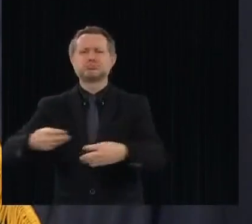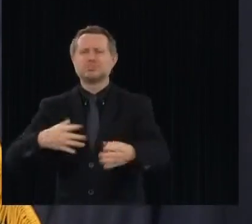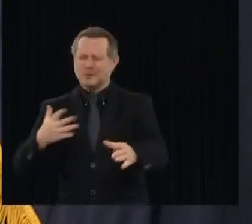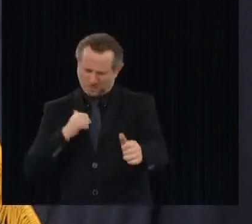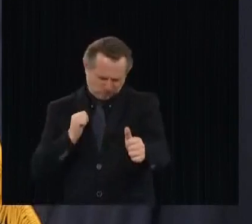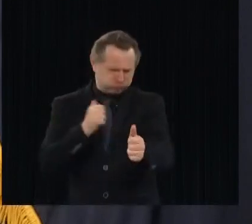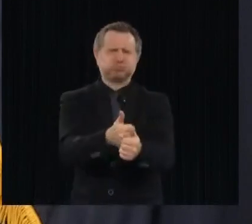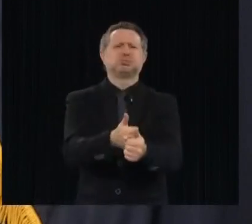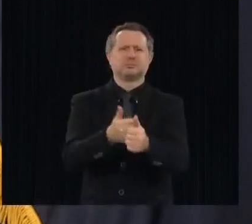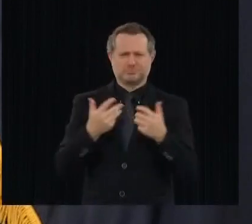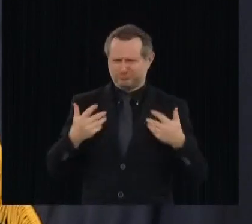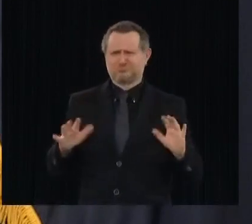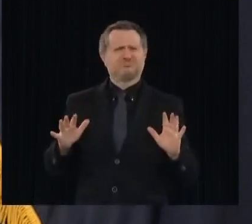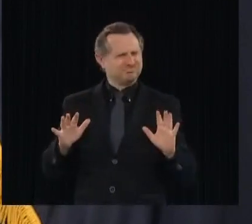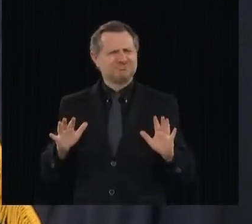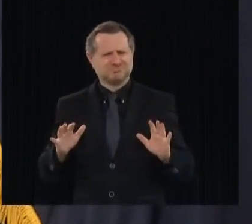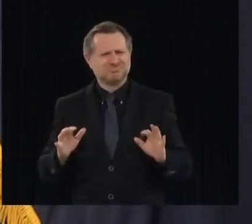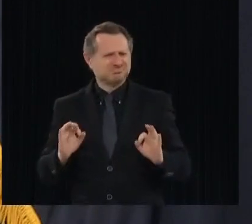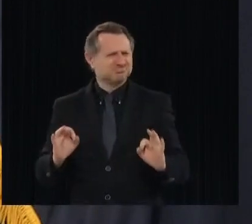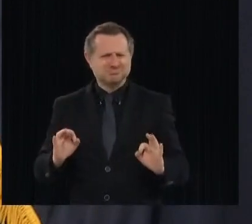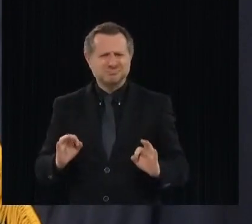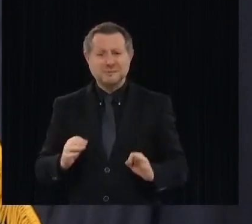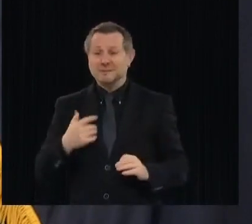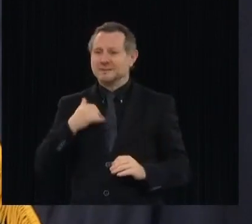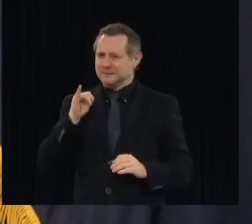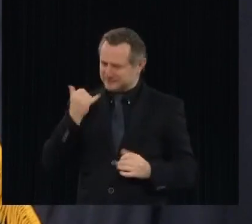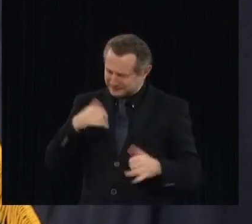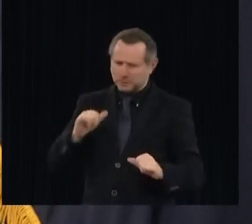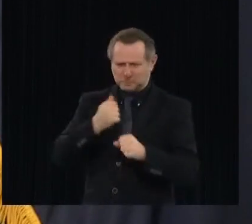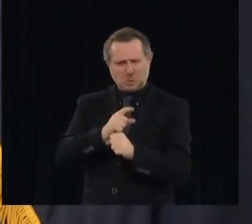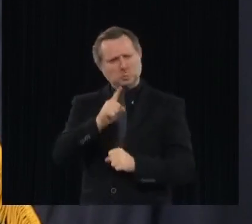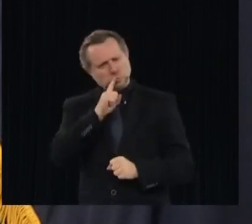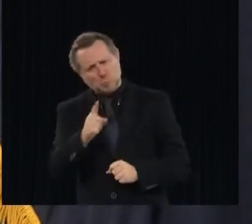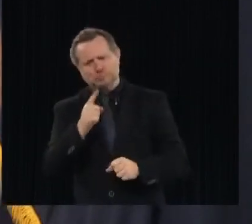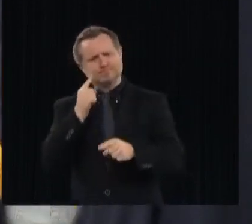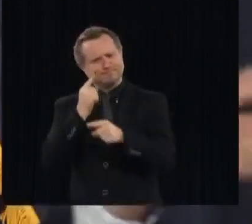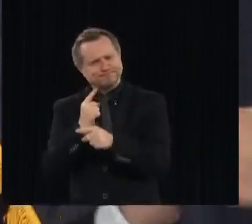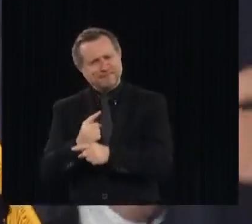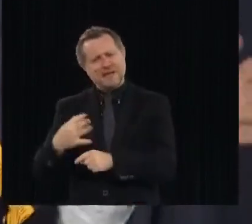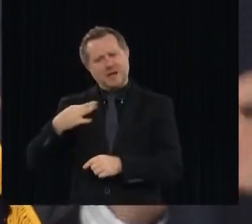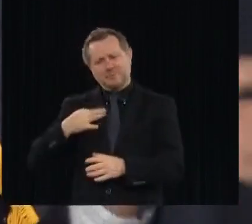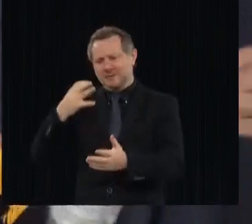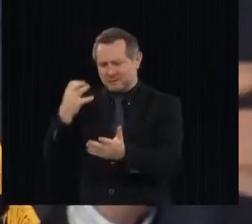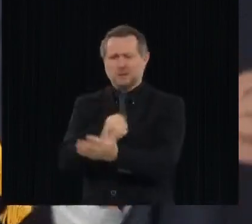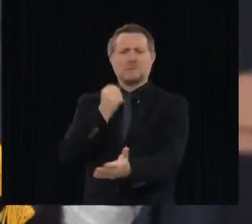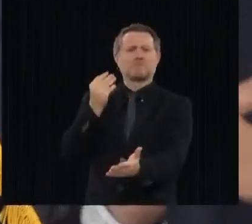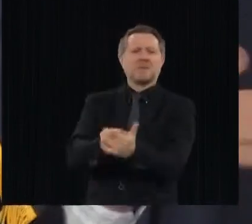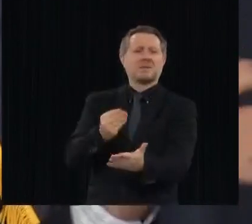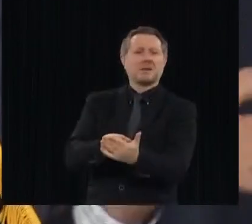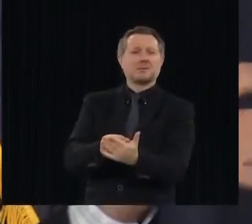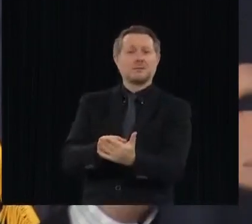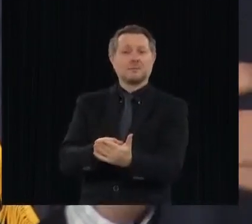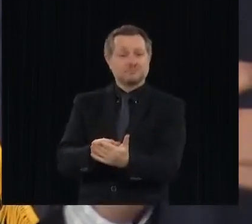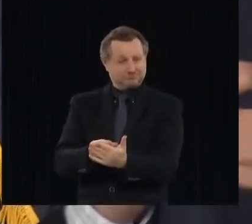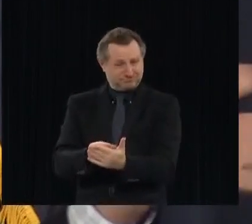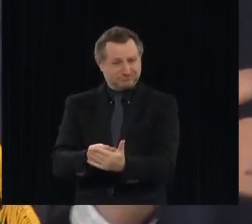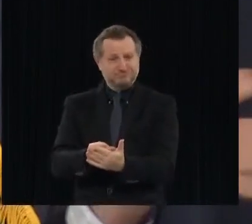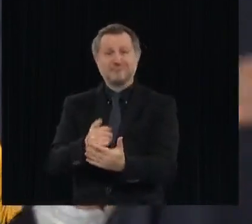HOW MANY CLAIMS WE HAVE PROCESSED AND HOW FAST WE HAVE PROCESSED THEM. SO THE BACKLOG IS ALL GONE.